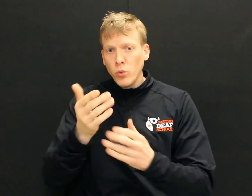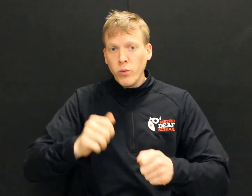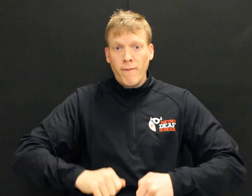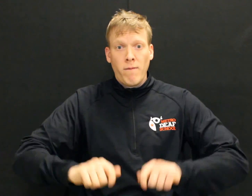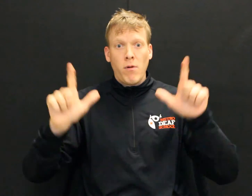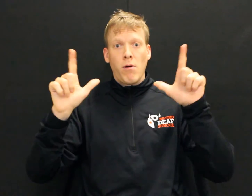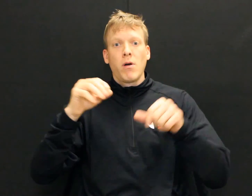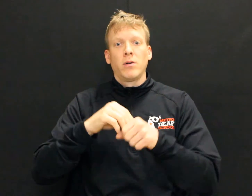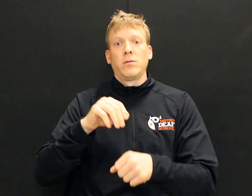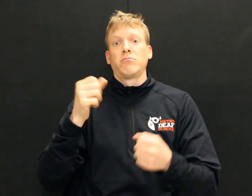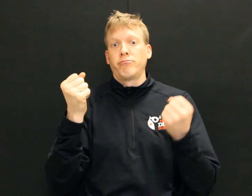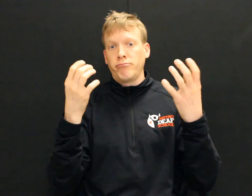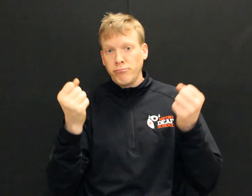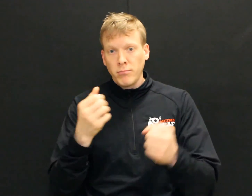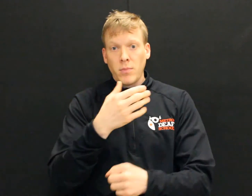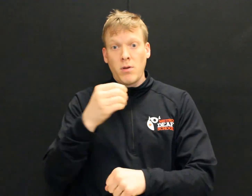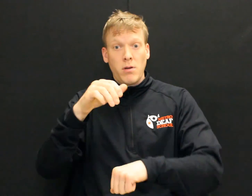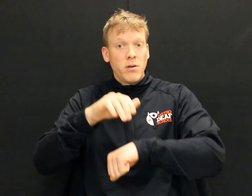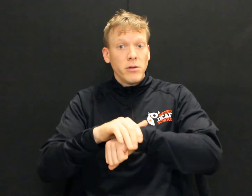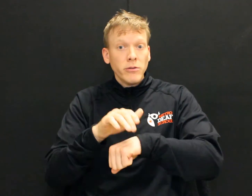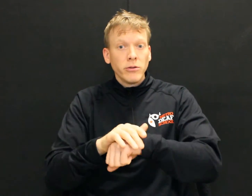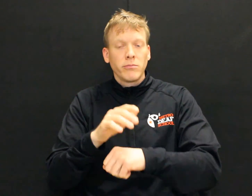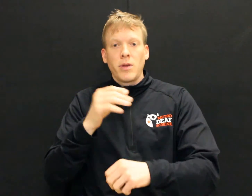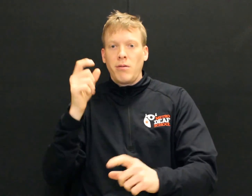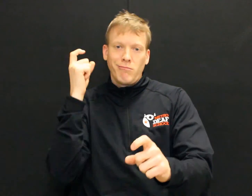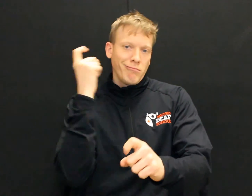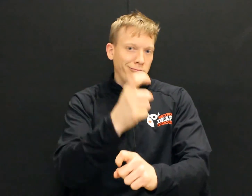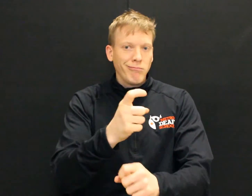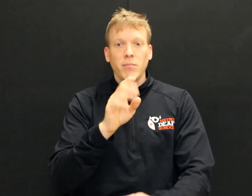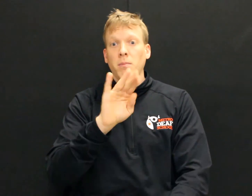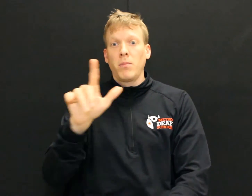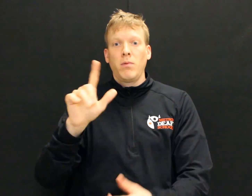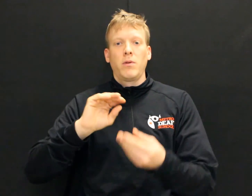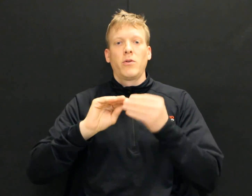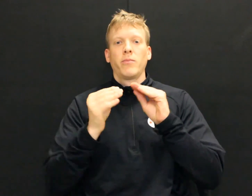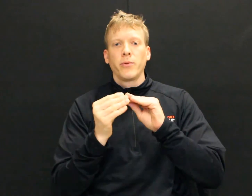through a vlog in ASL and in English and gave the bill number.